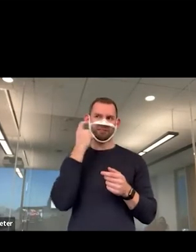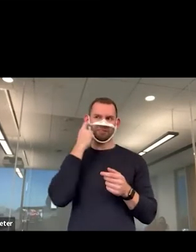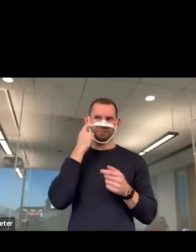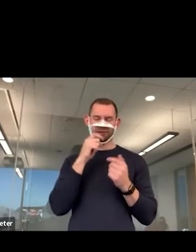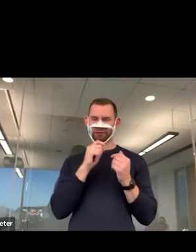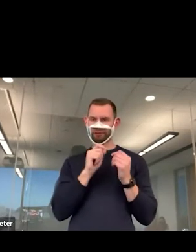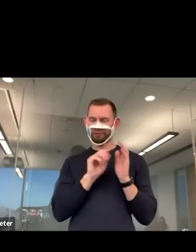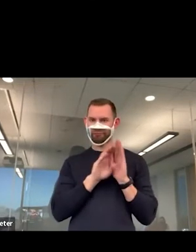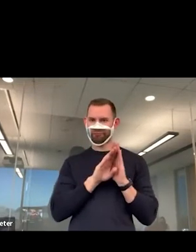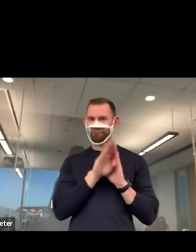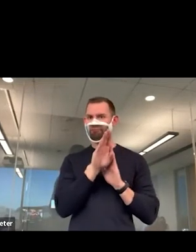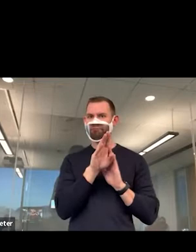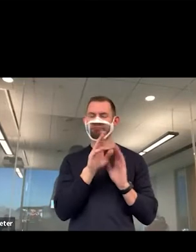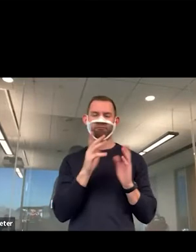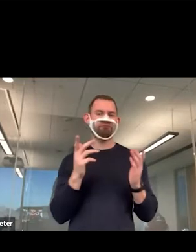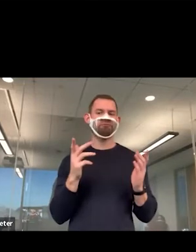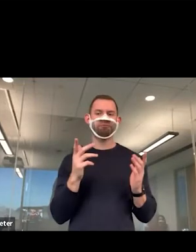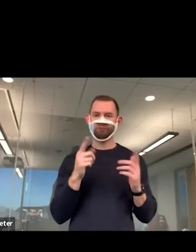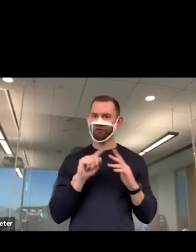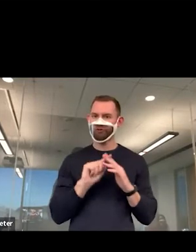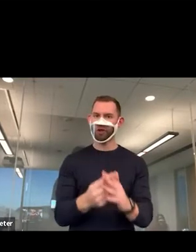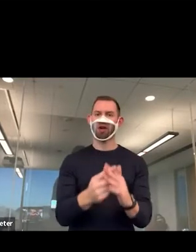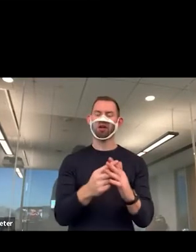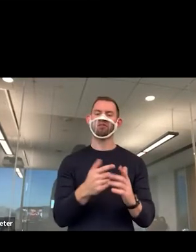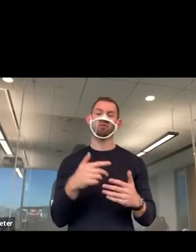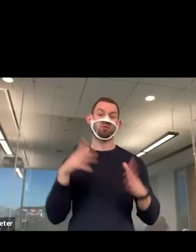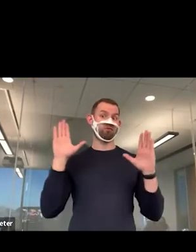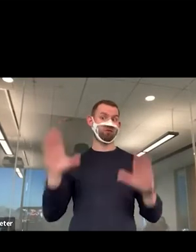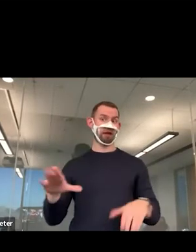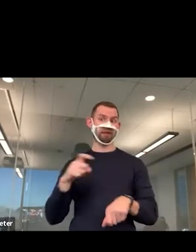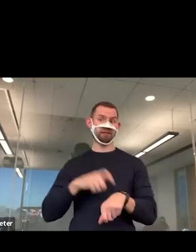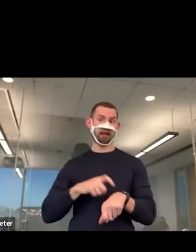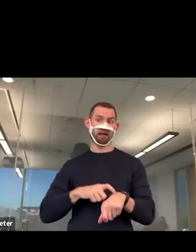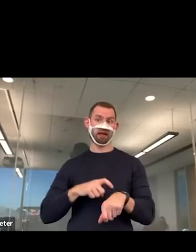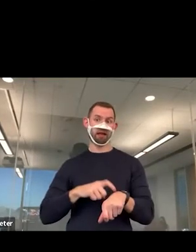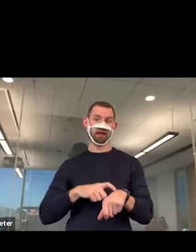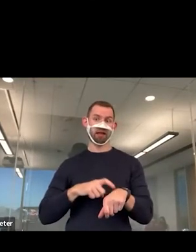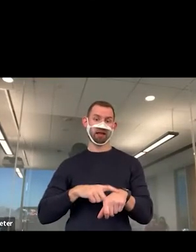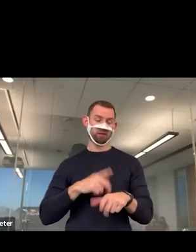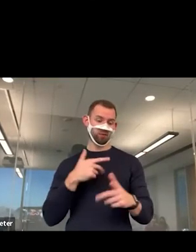to to be there and to have influence on what was going on and what was happening